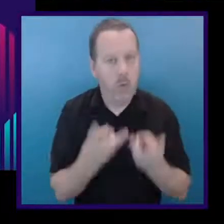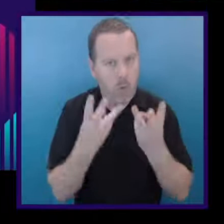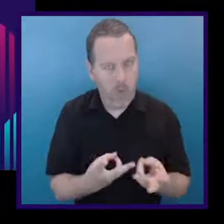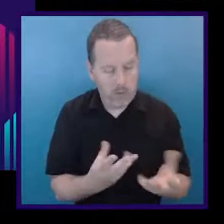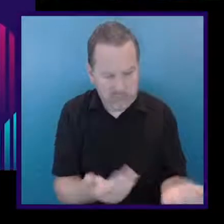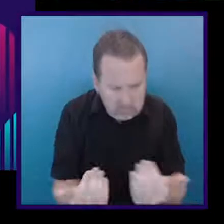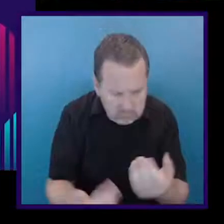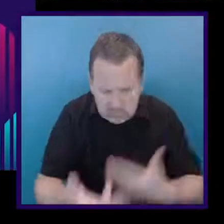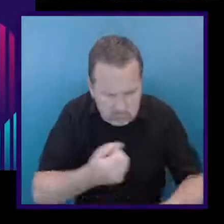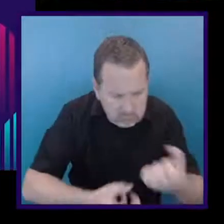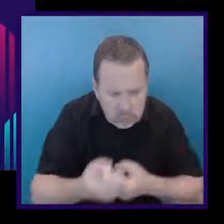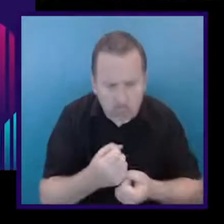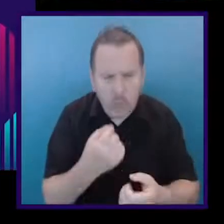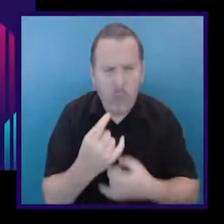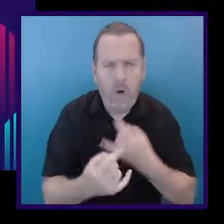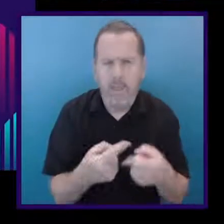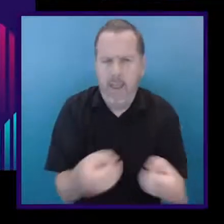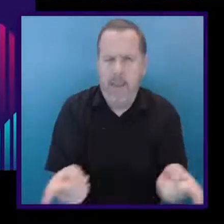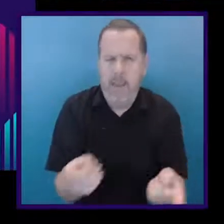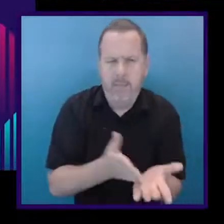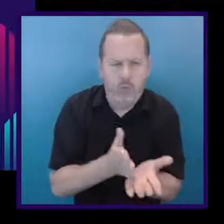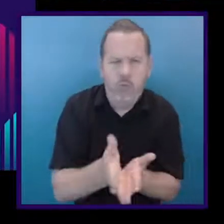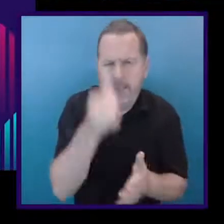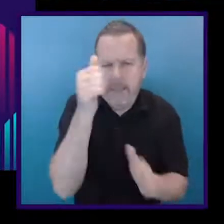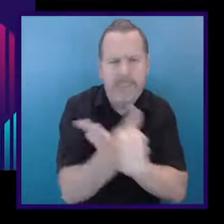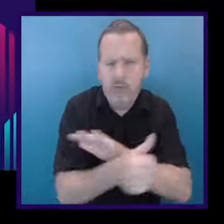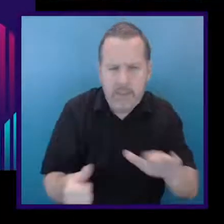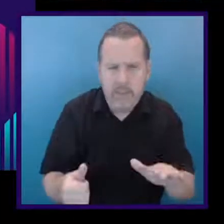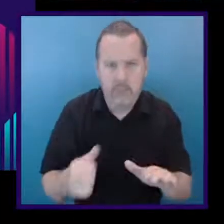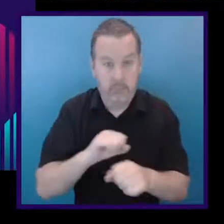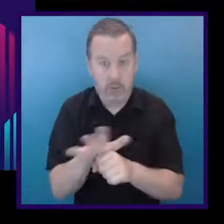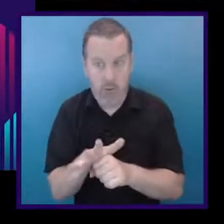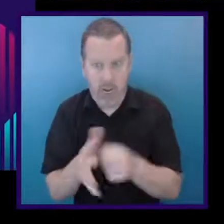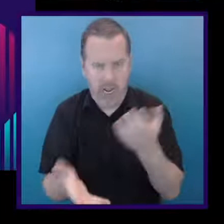the past two years and what the impact of the pandemic has been on their language learning journey.